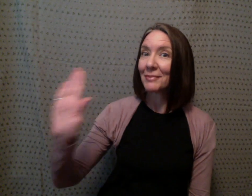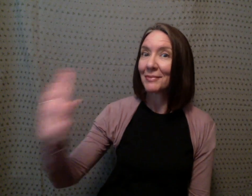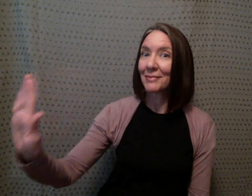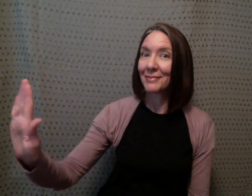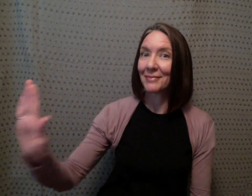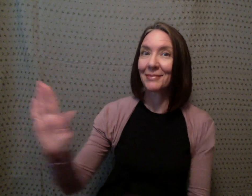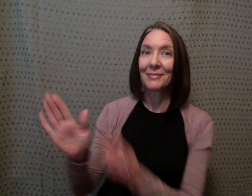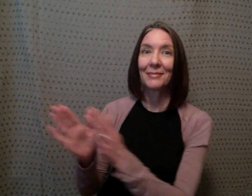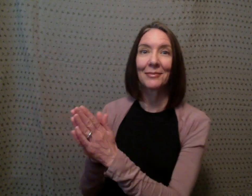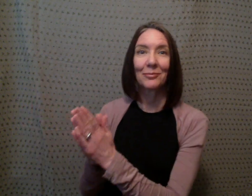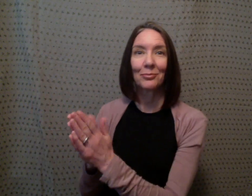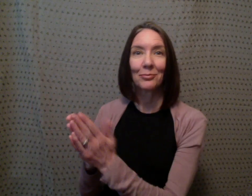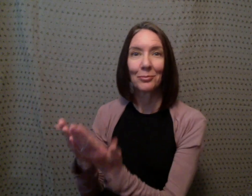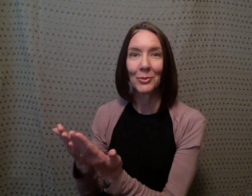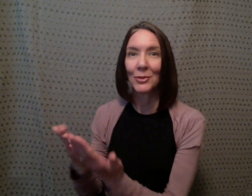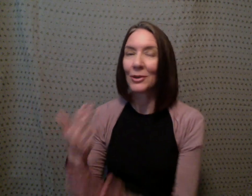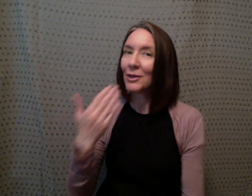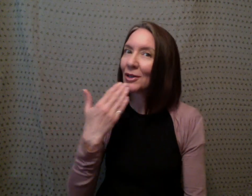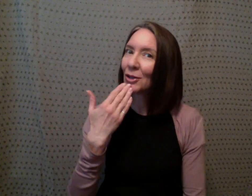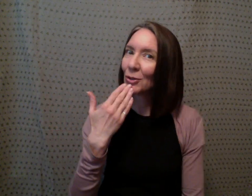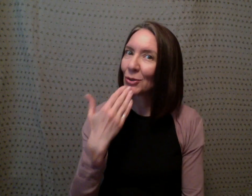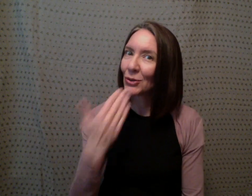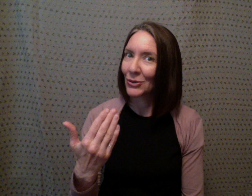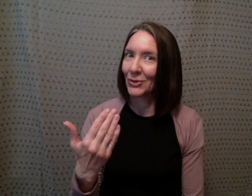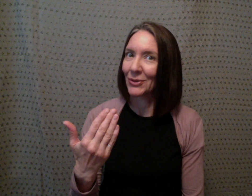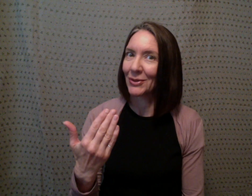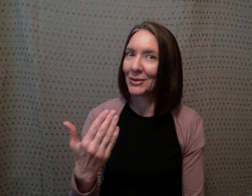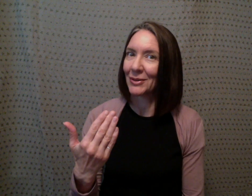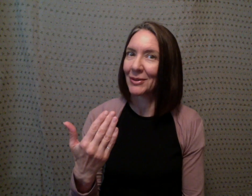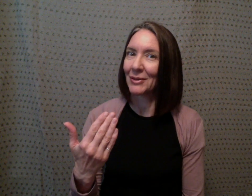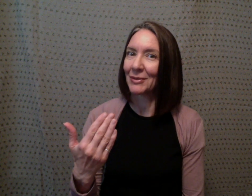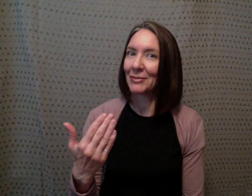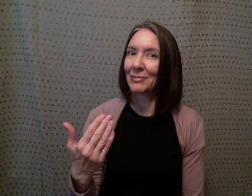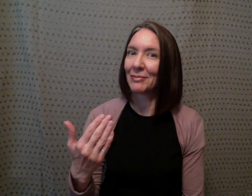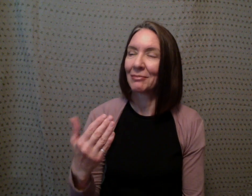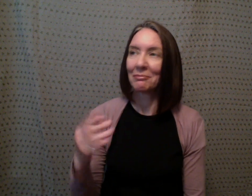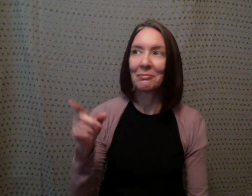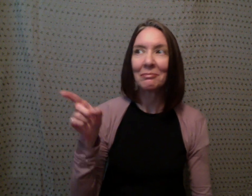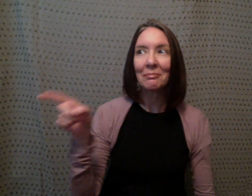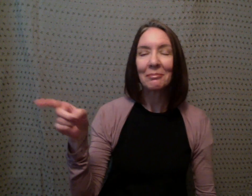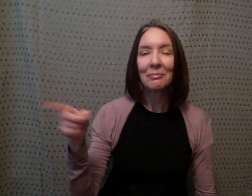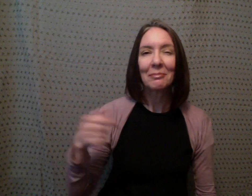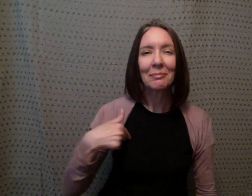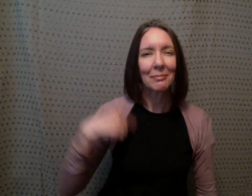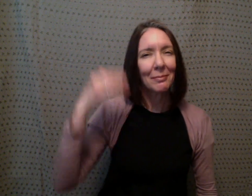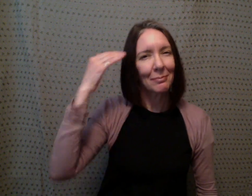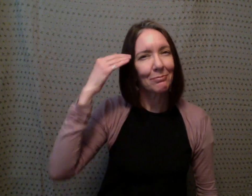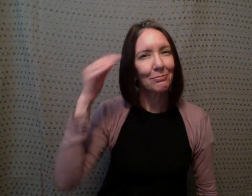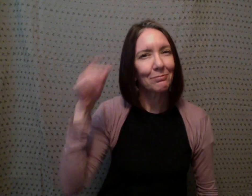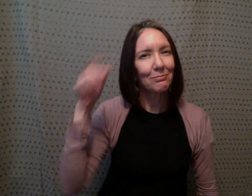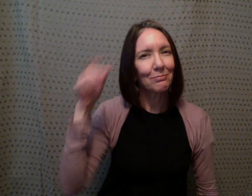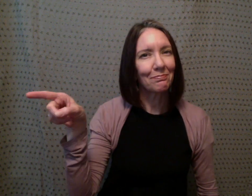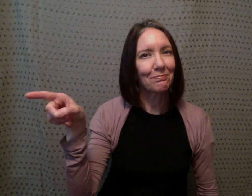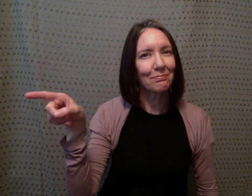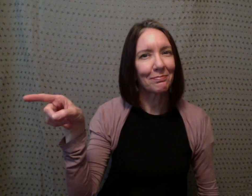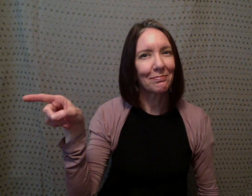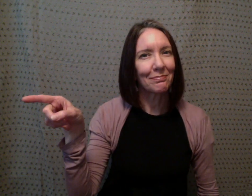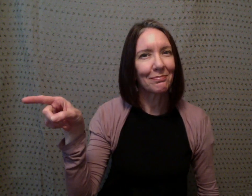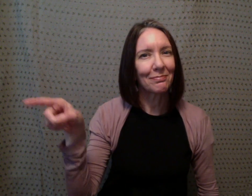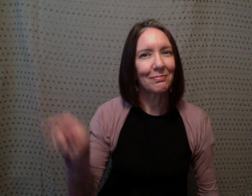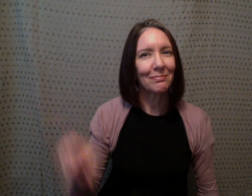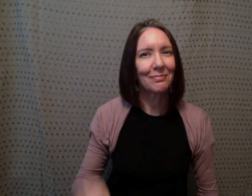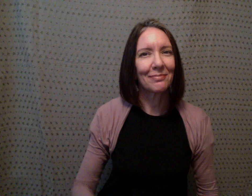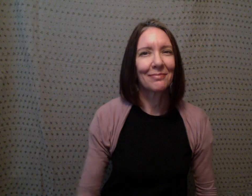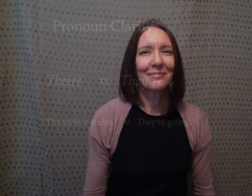His book is good. (Him) I know him.